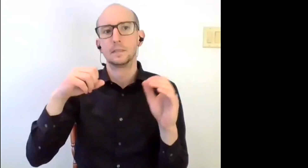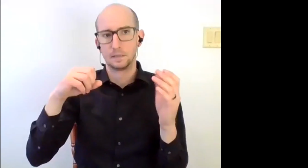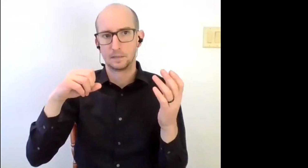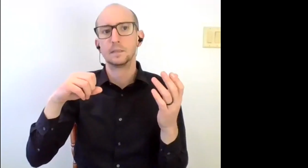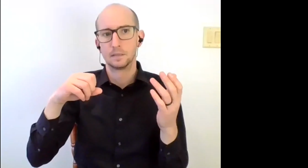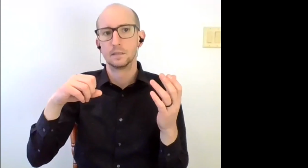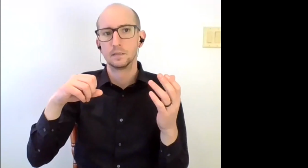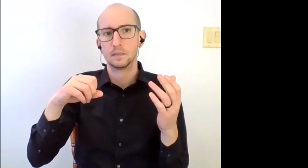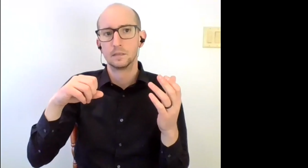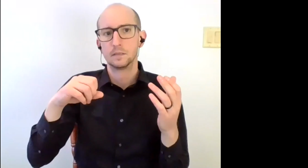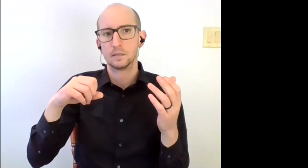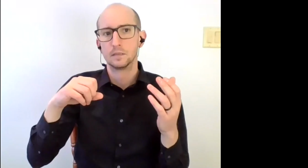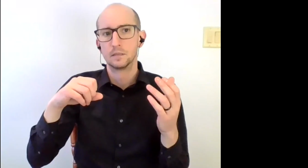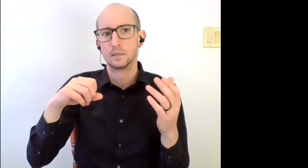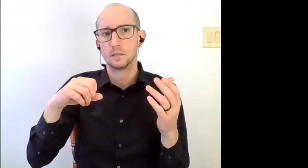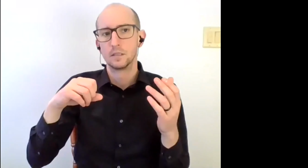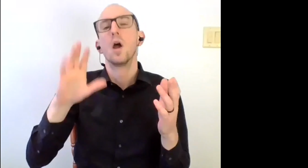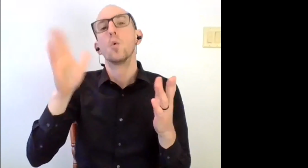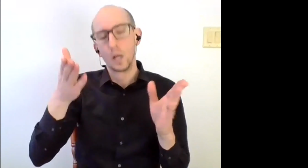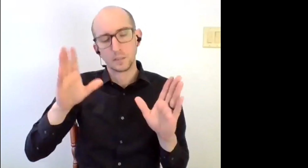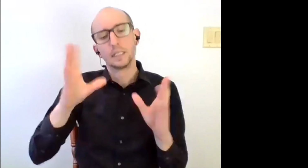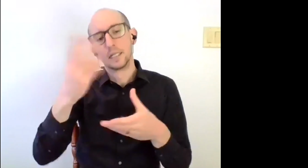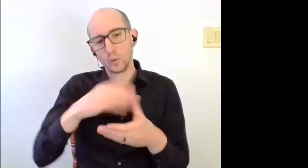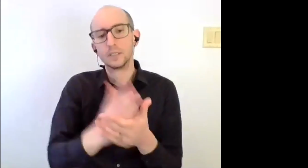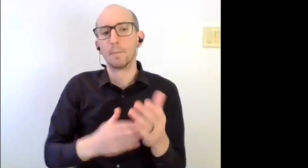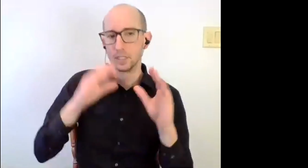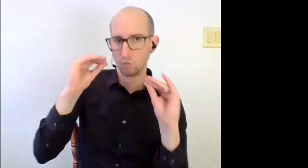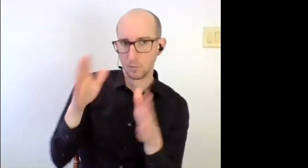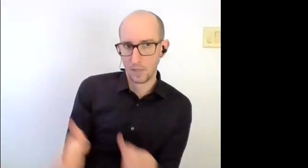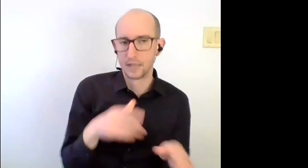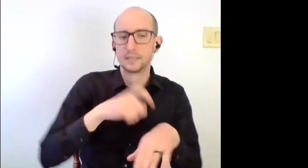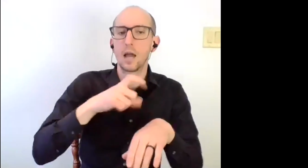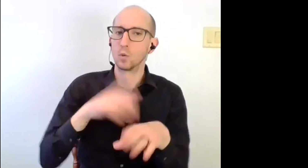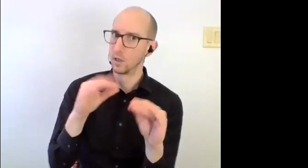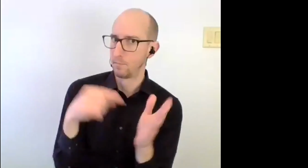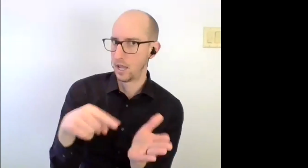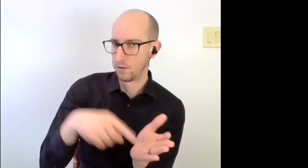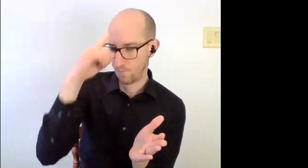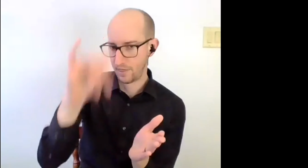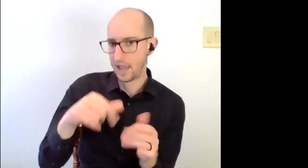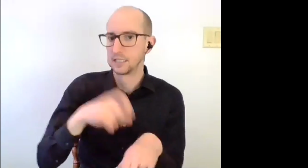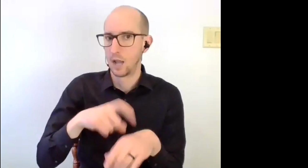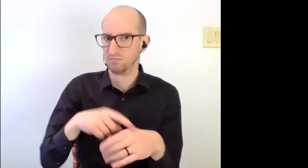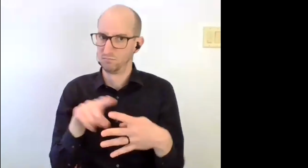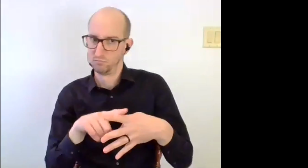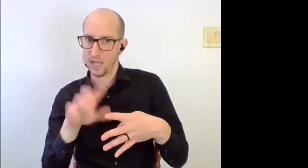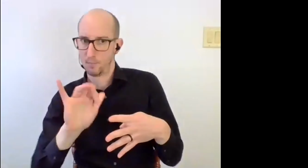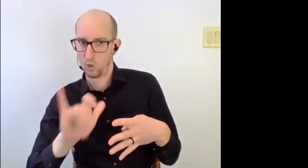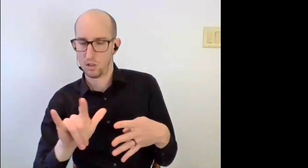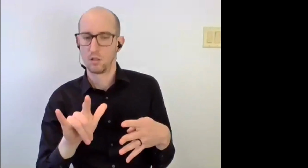noninstructional time because we know people need time to make plans and adjustments. We know that is the sum total number of hours that people would spend making these